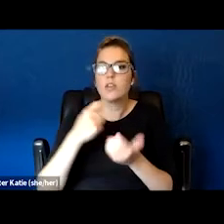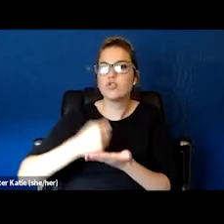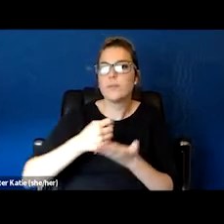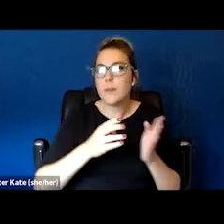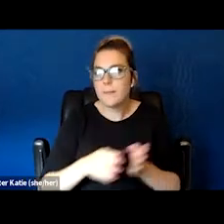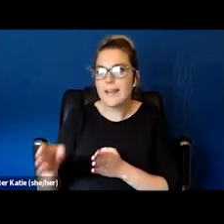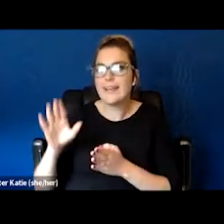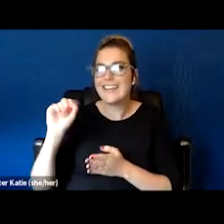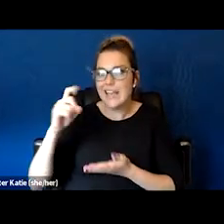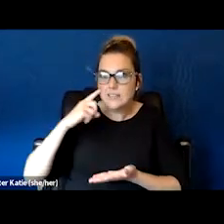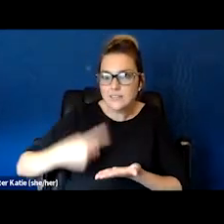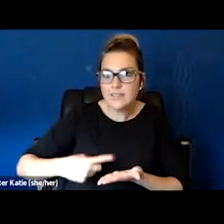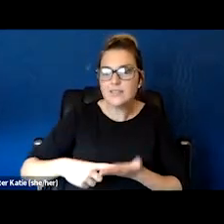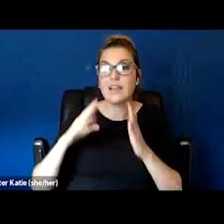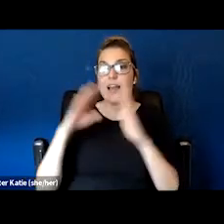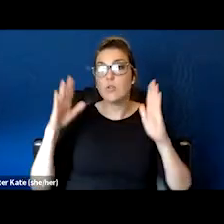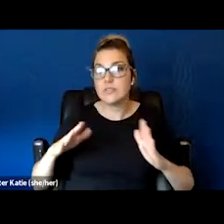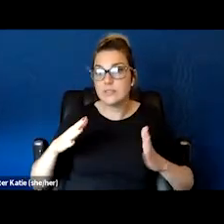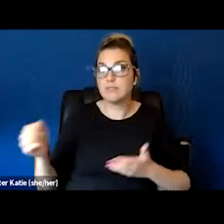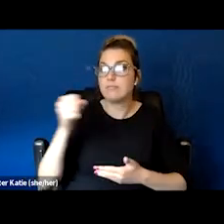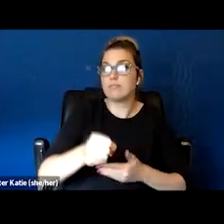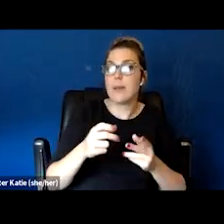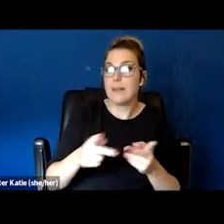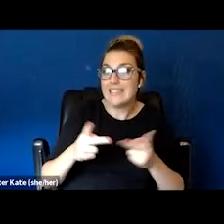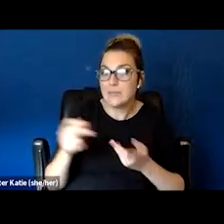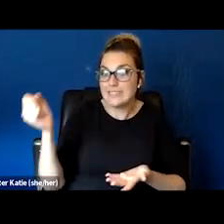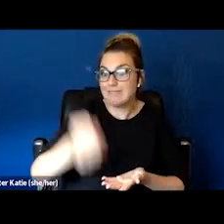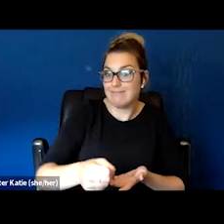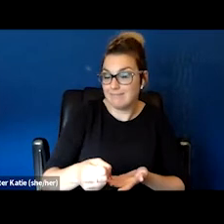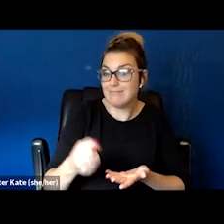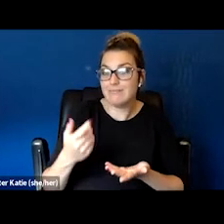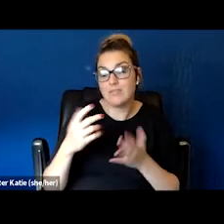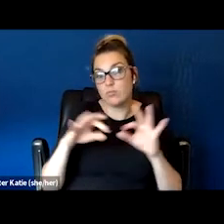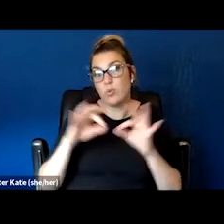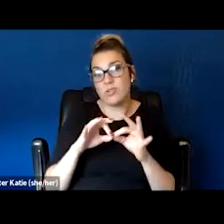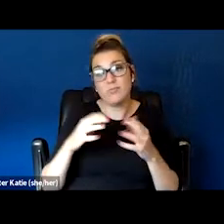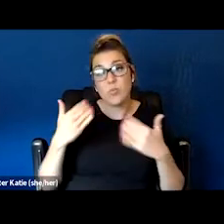housing placement meetings has been a really big deal in our community and a huge add-on.